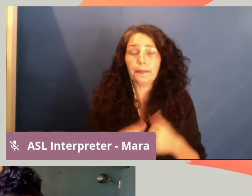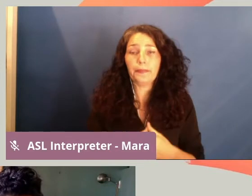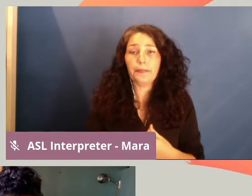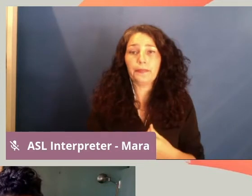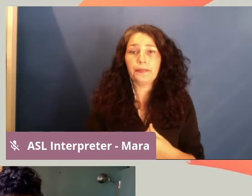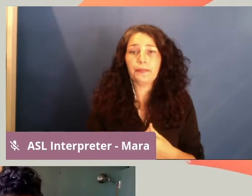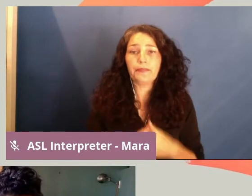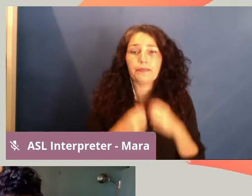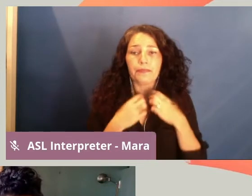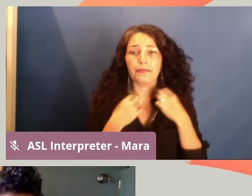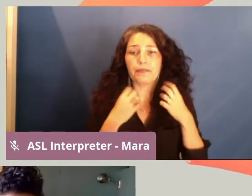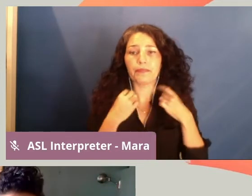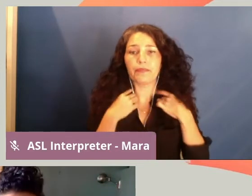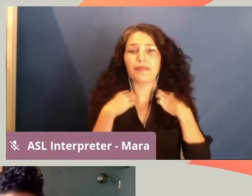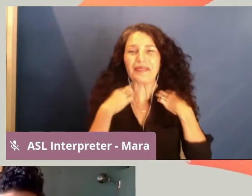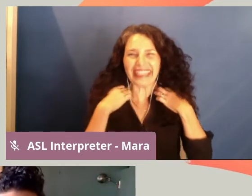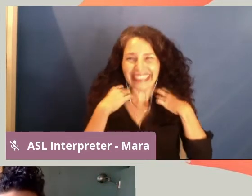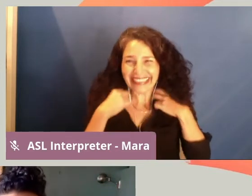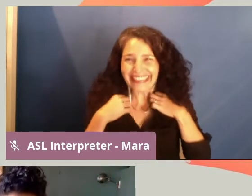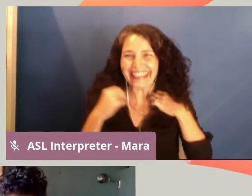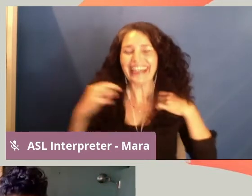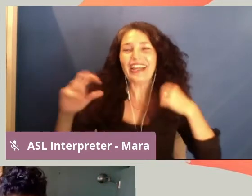Okay. Three time's a charm, right?